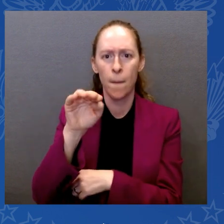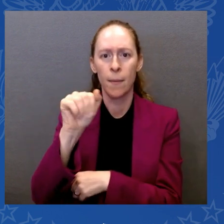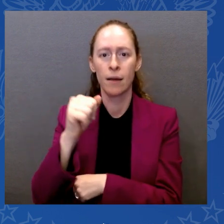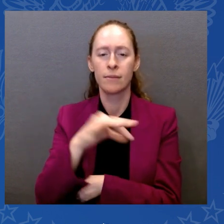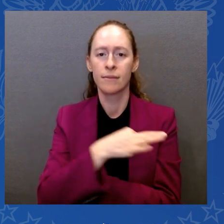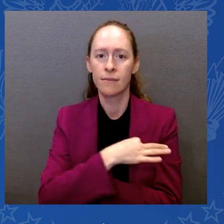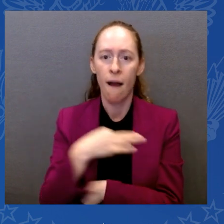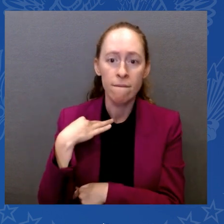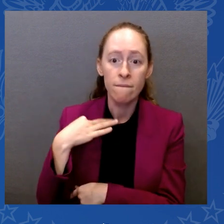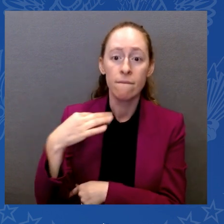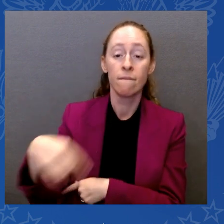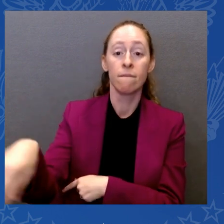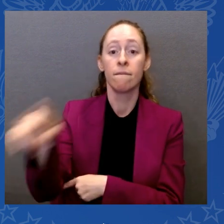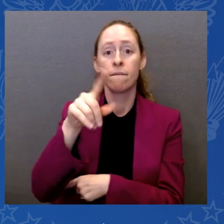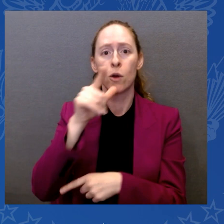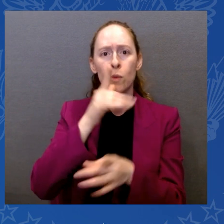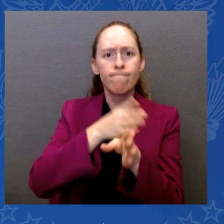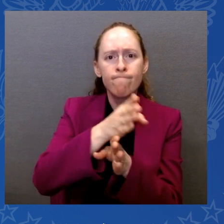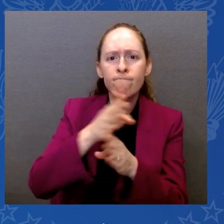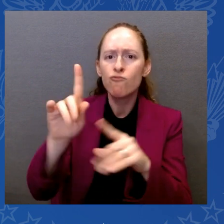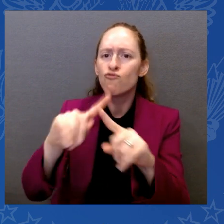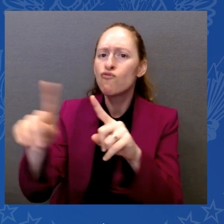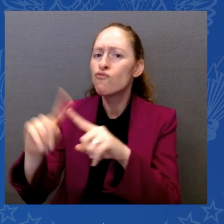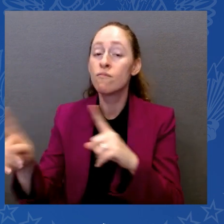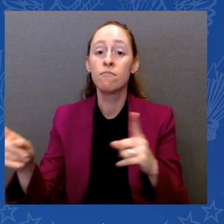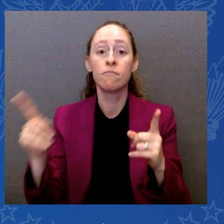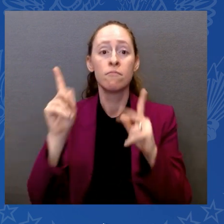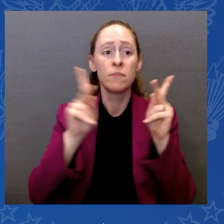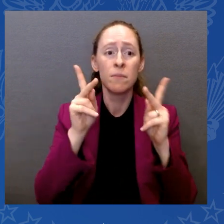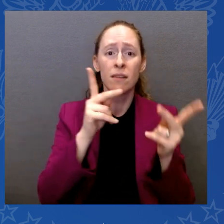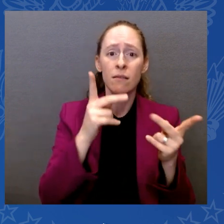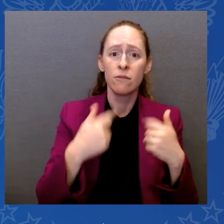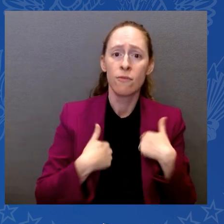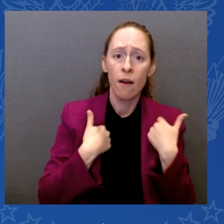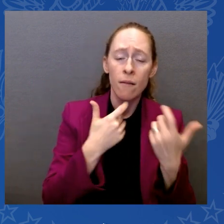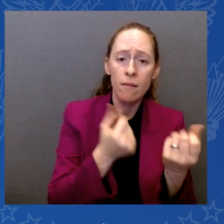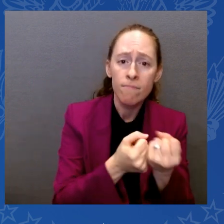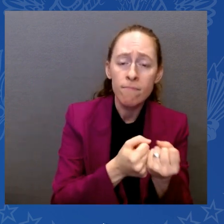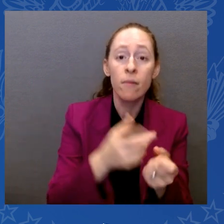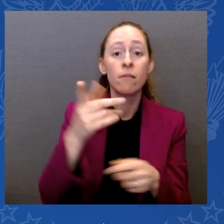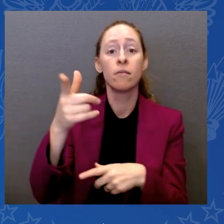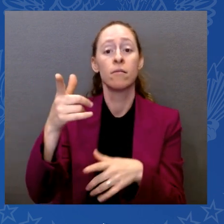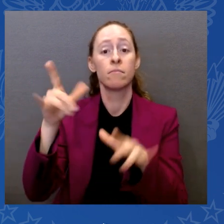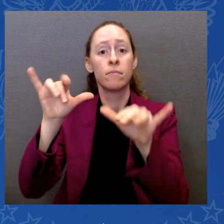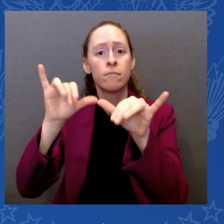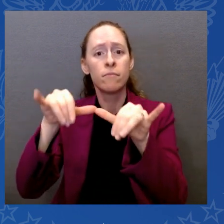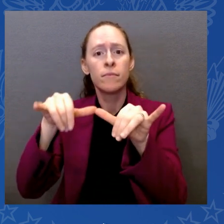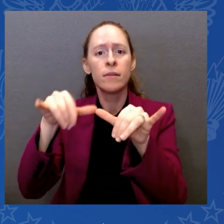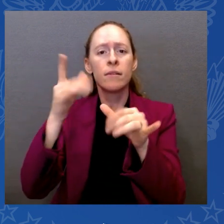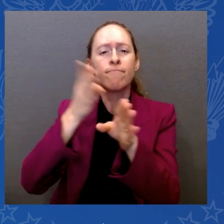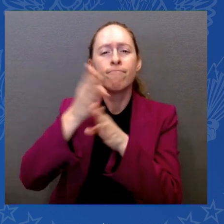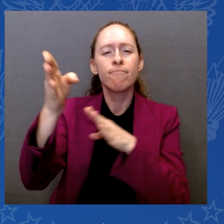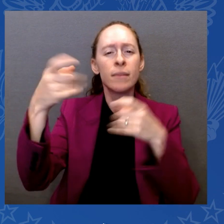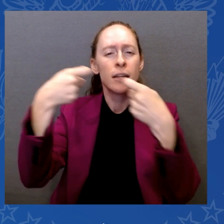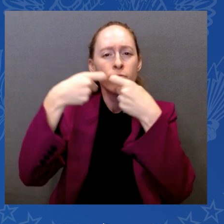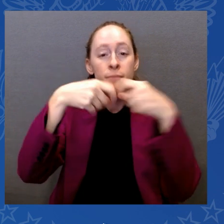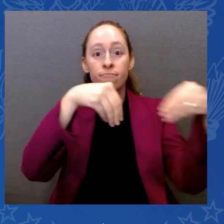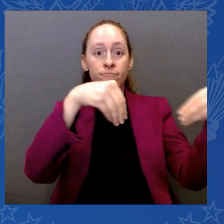and the U.S. Corps power restoration experts. And I especially want to thank the local first responders.